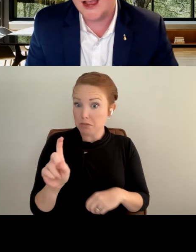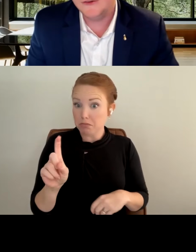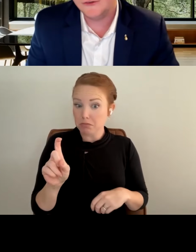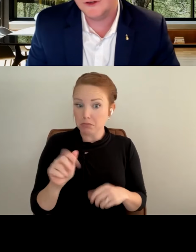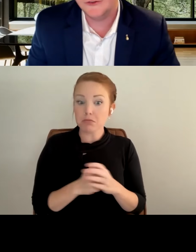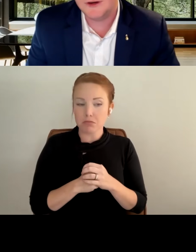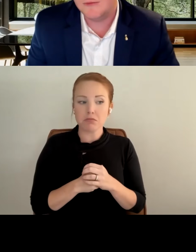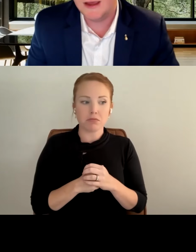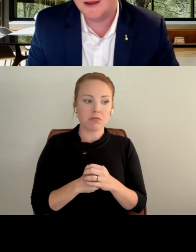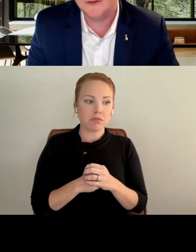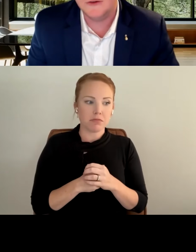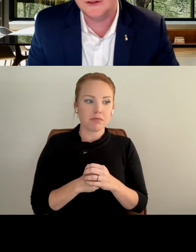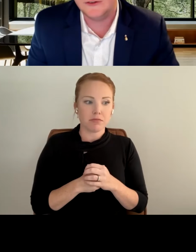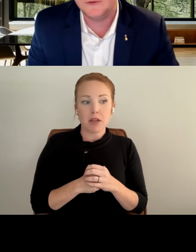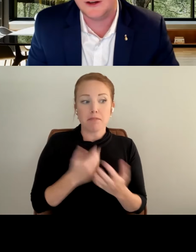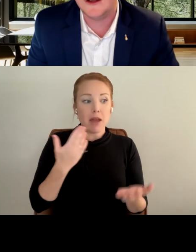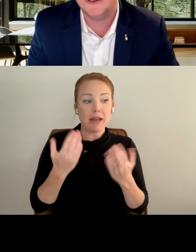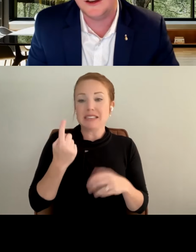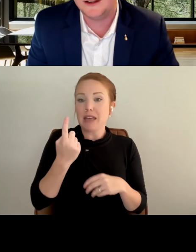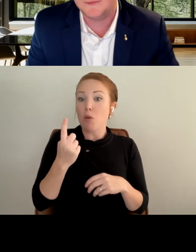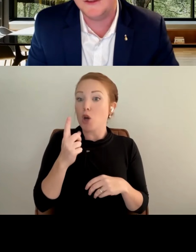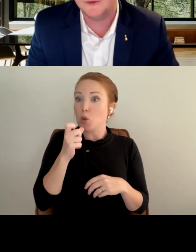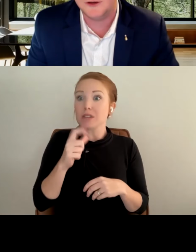As somebody who maybe isn't using assistive technology on a daily basis,